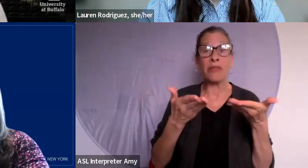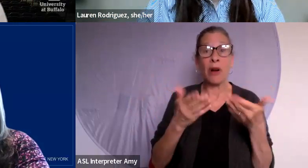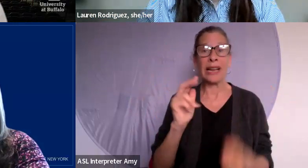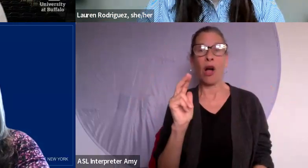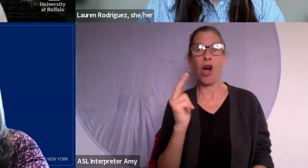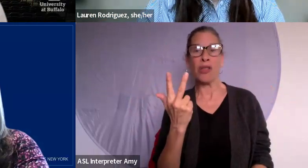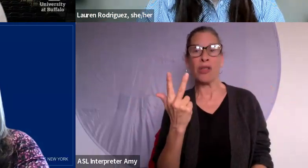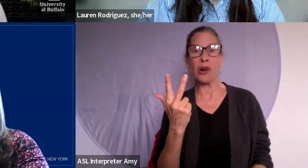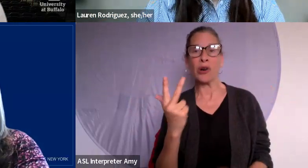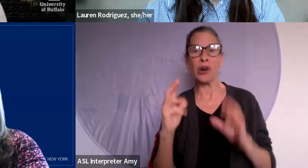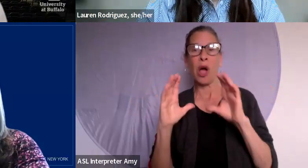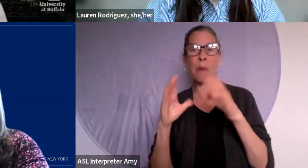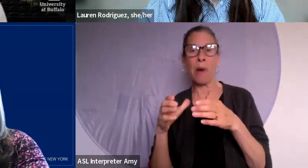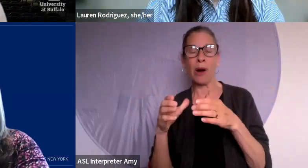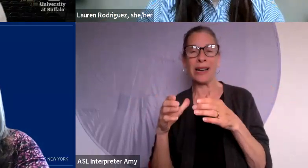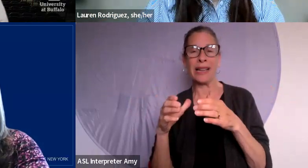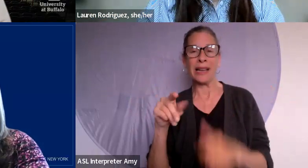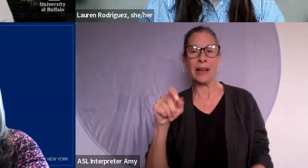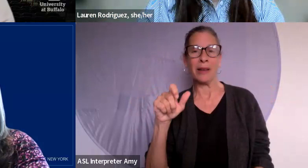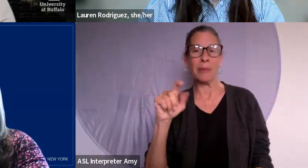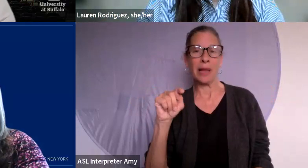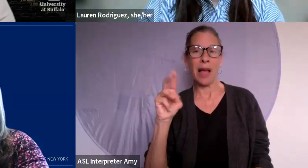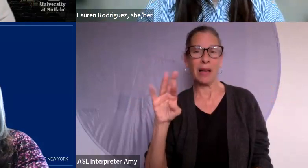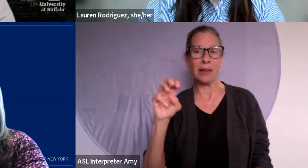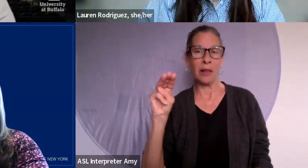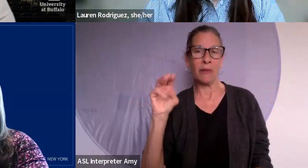platforms. And I think this trend is going to continue this